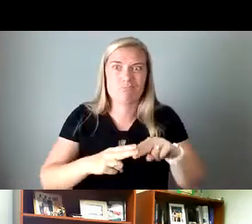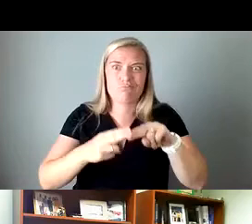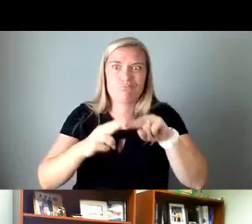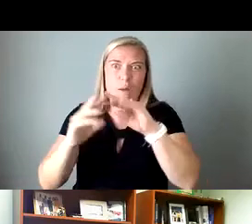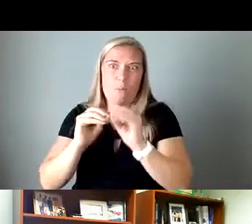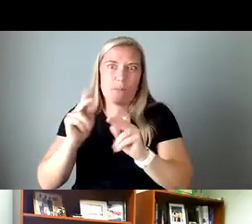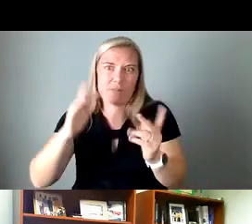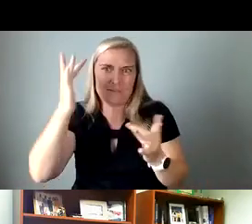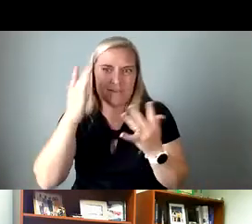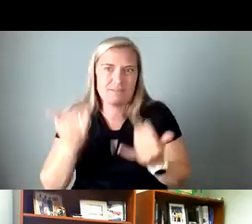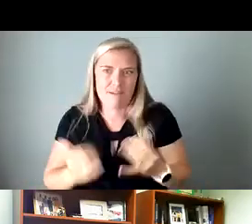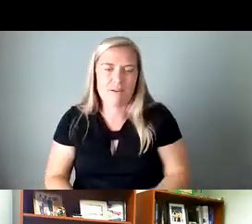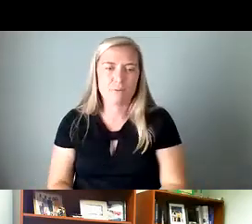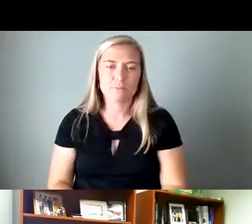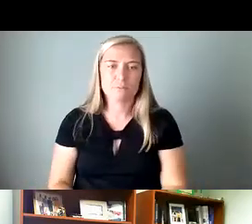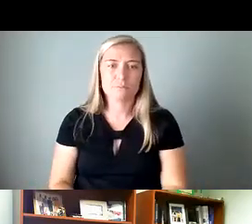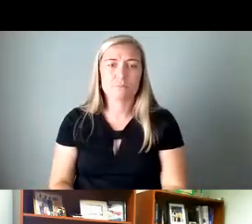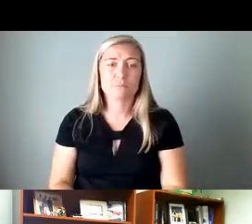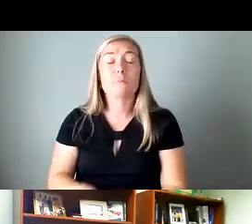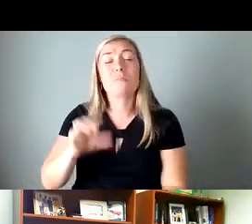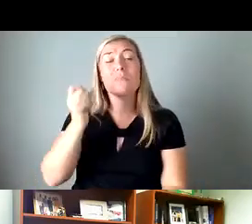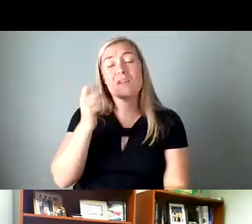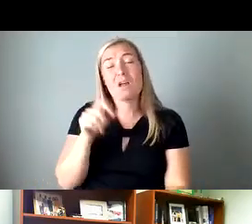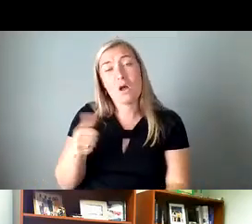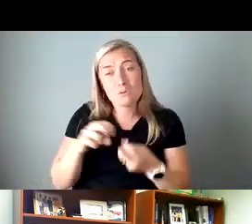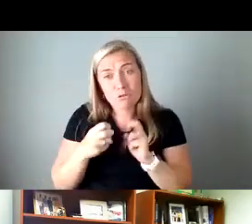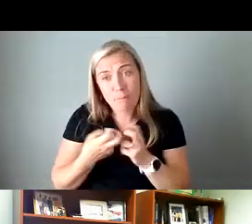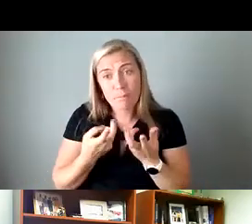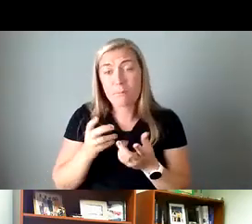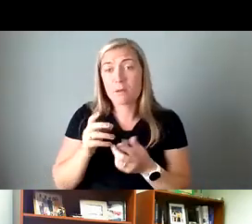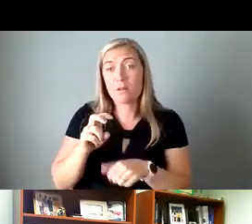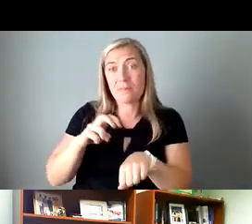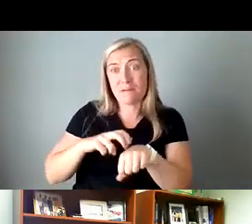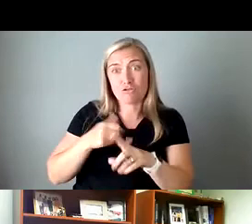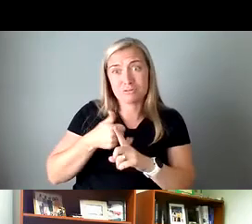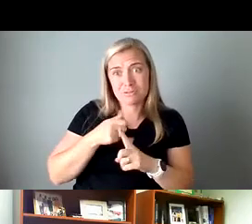is also due to the fact that the virus is changing itself. Now I hear a lot of questions about this